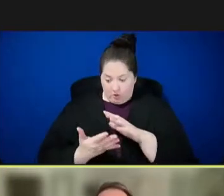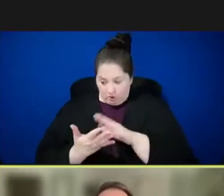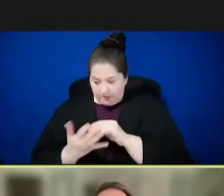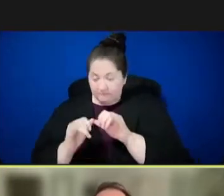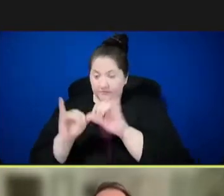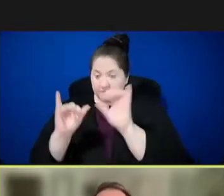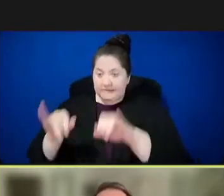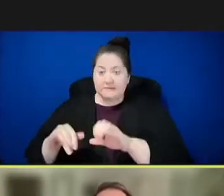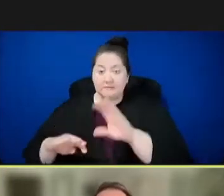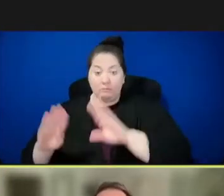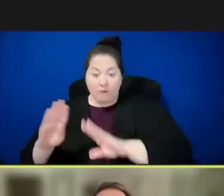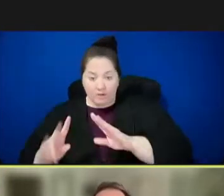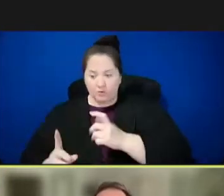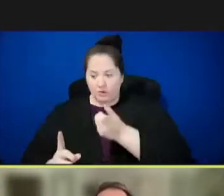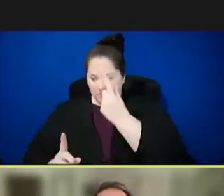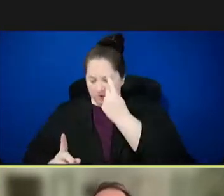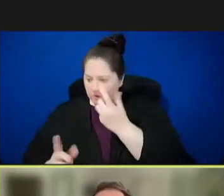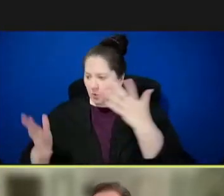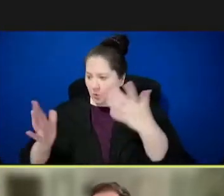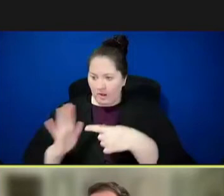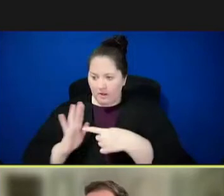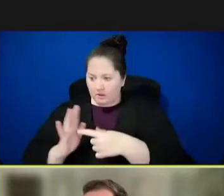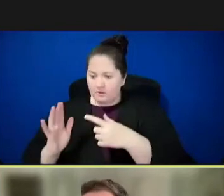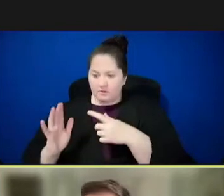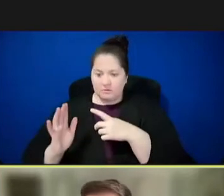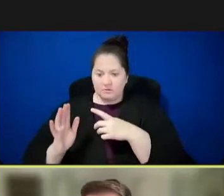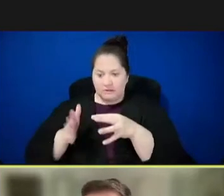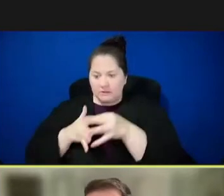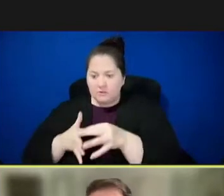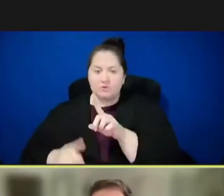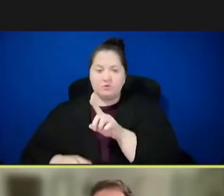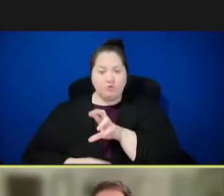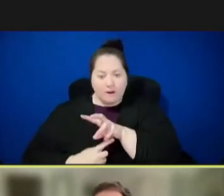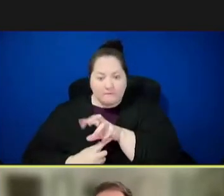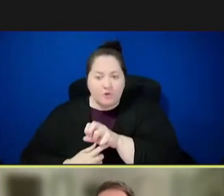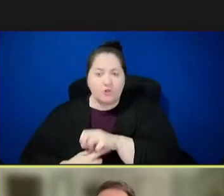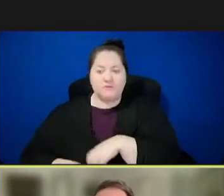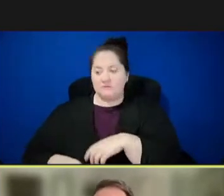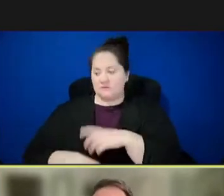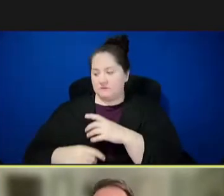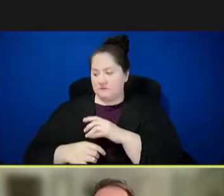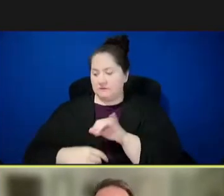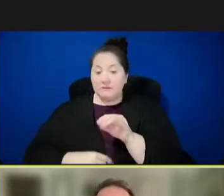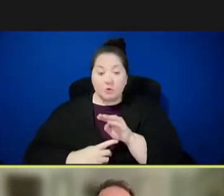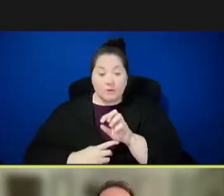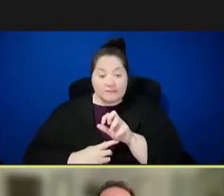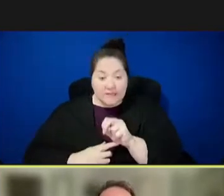we're understanding the drivers of immunization or safety much better, particularly in key subgroups,